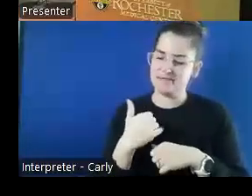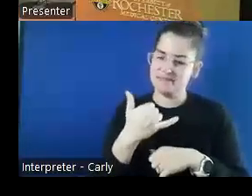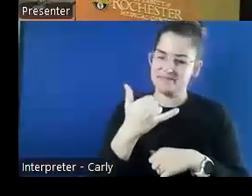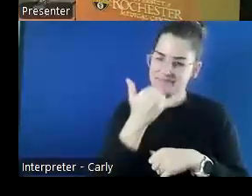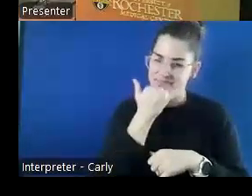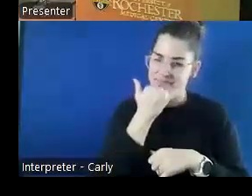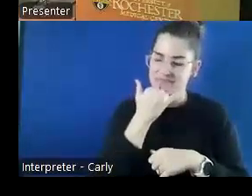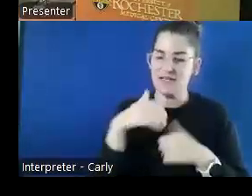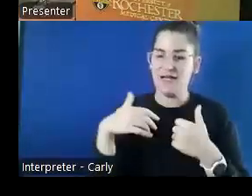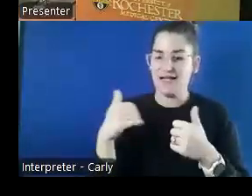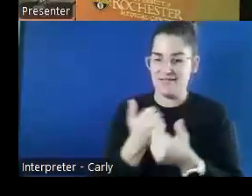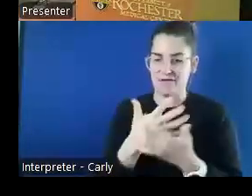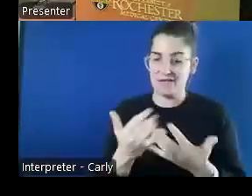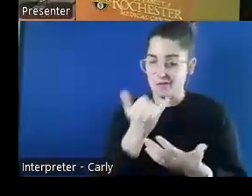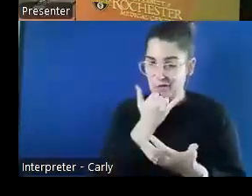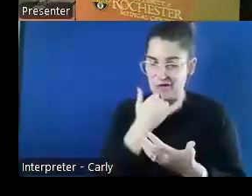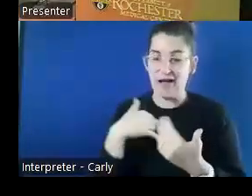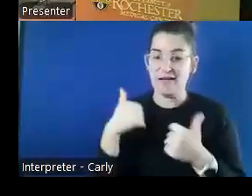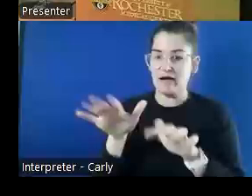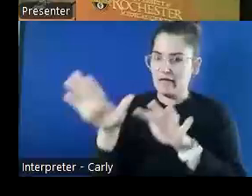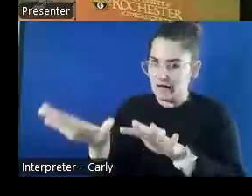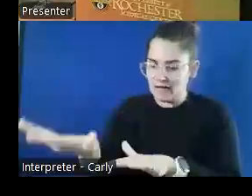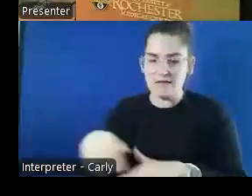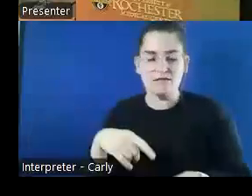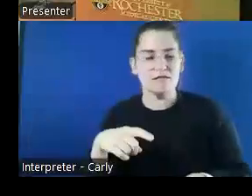I did everything wrong essentially and the patient was like getting worse I was watching the train go